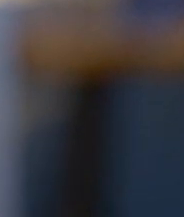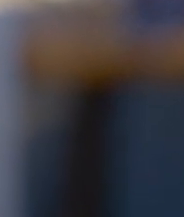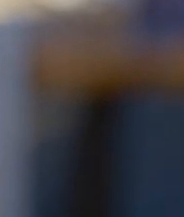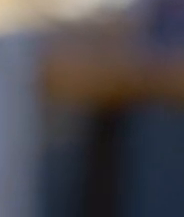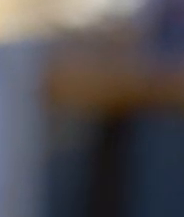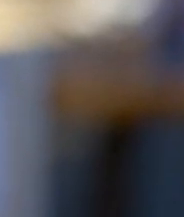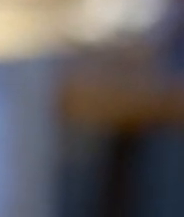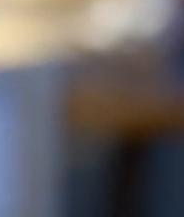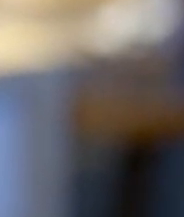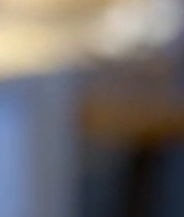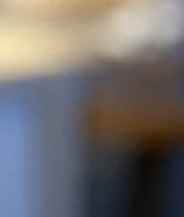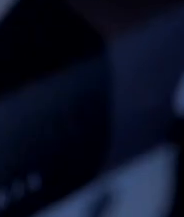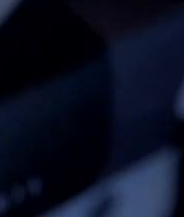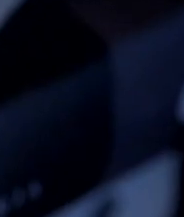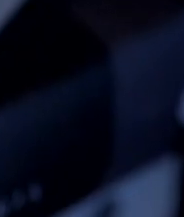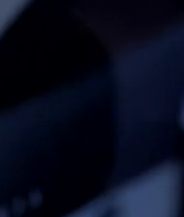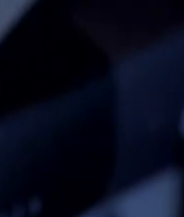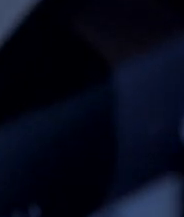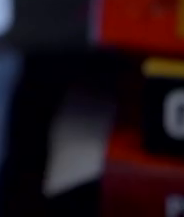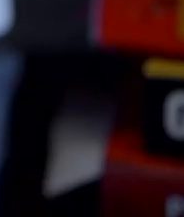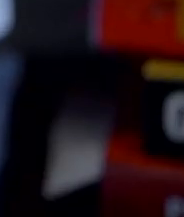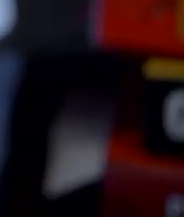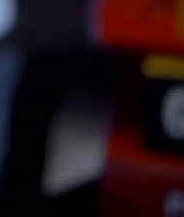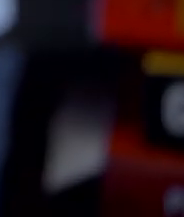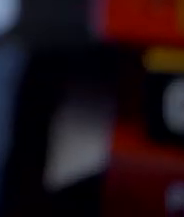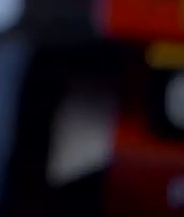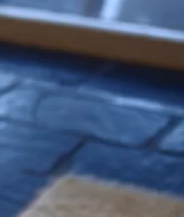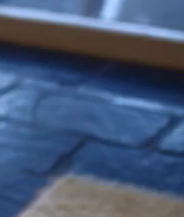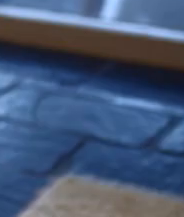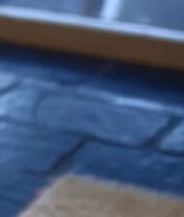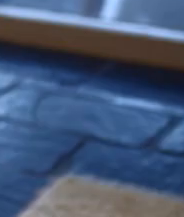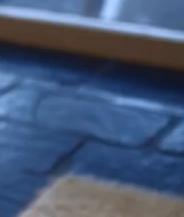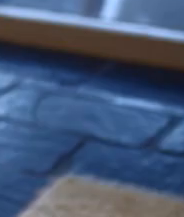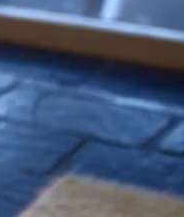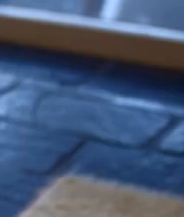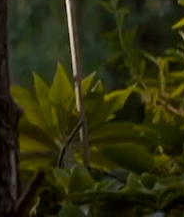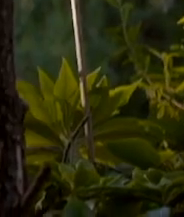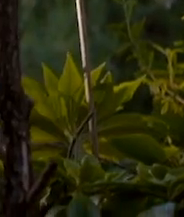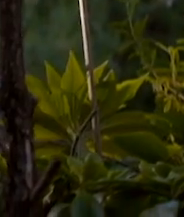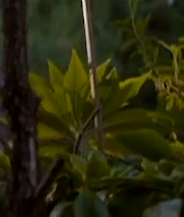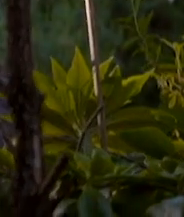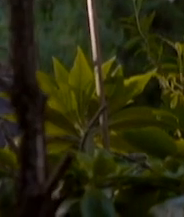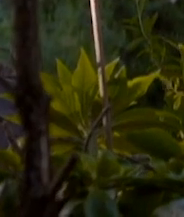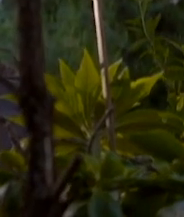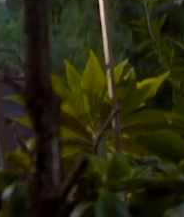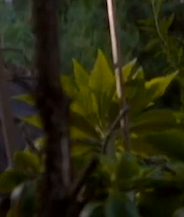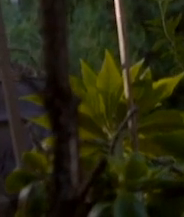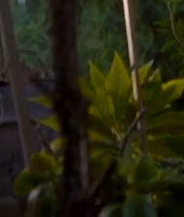is the pulse of the country. But I also wanna say I'm not finished. I'm not finished yet. I've got a lot more writing to come.